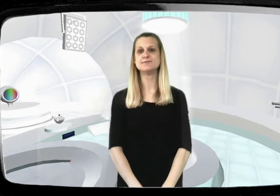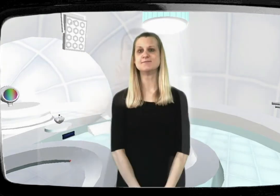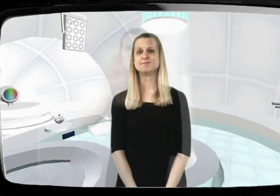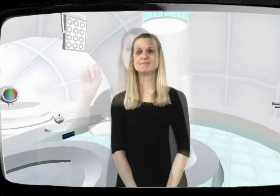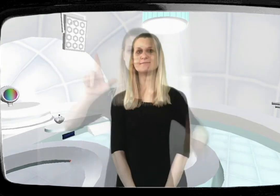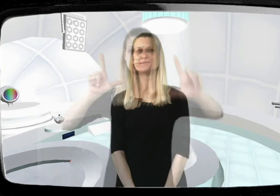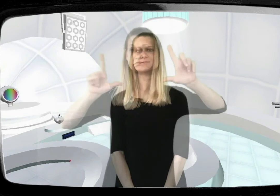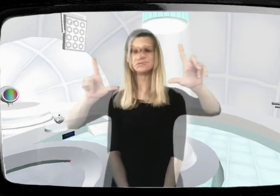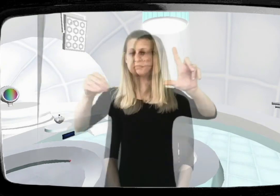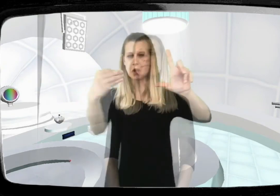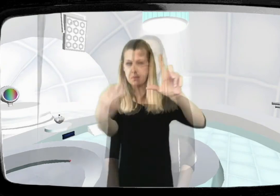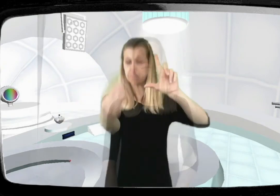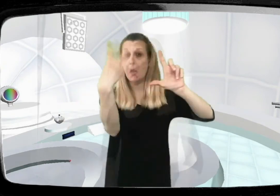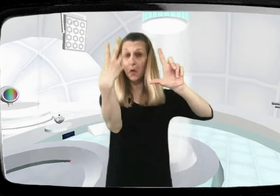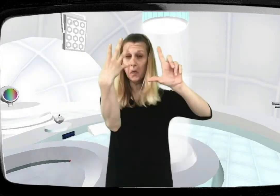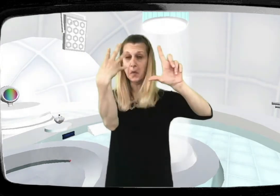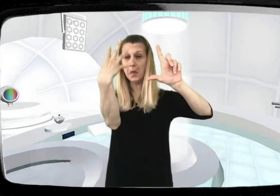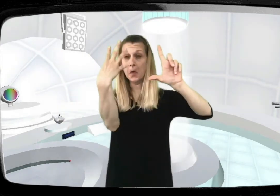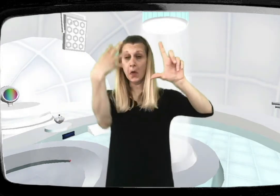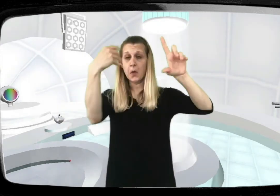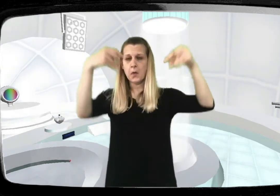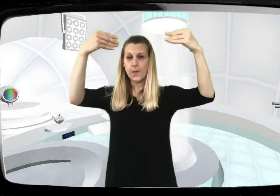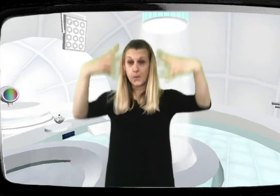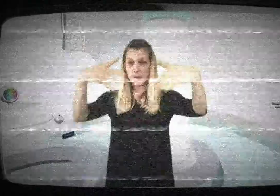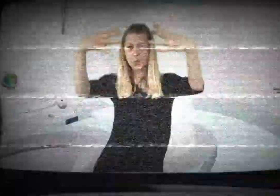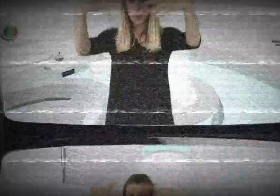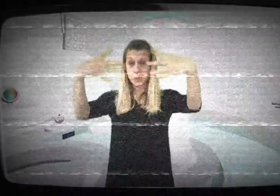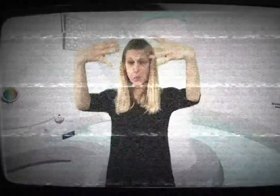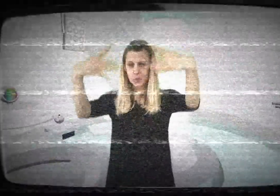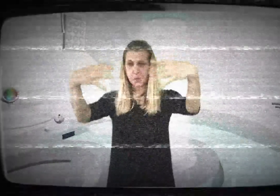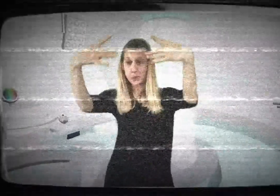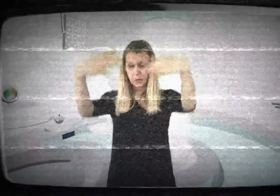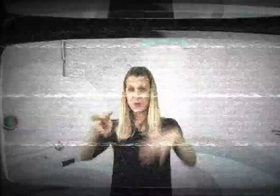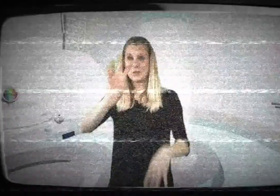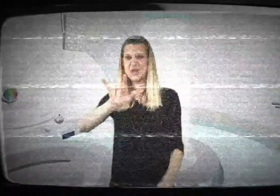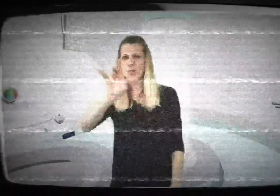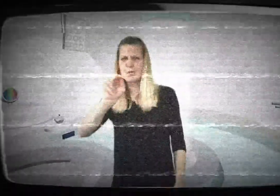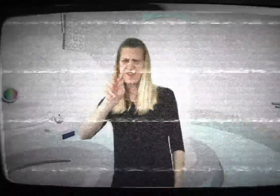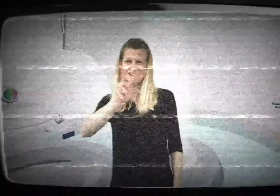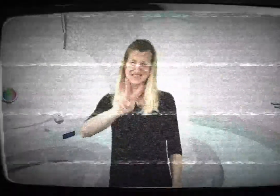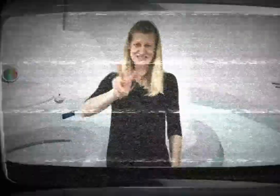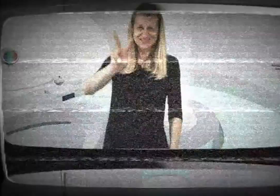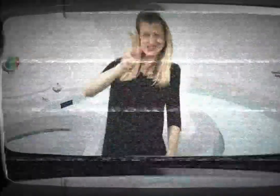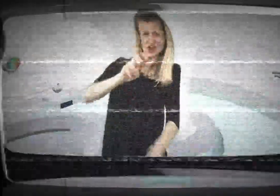The screen had suddenly begun to flicker. Then some wavy lines appeared.